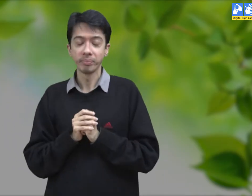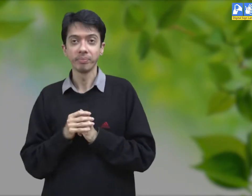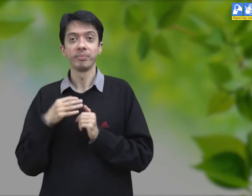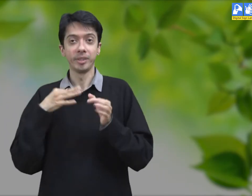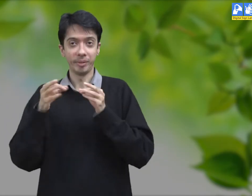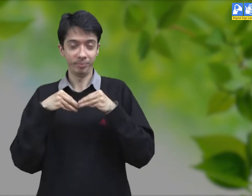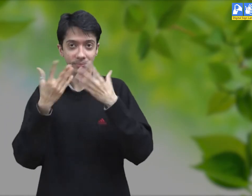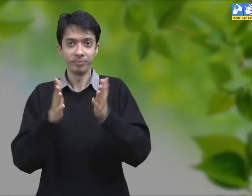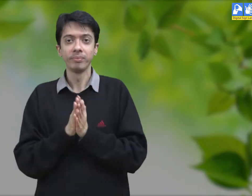Let me elaborate.